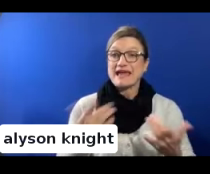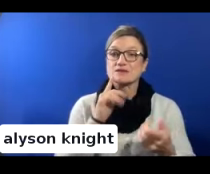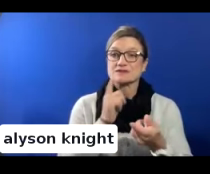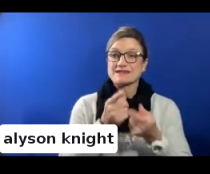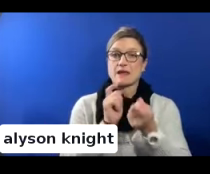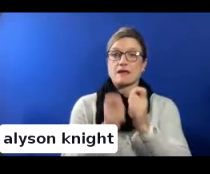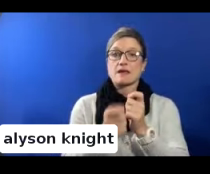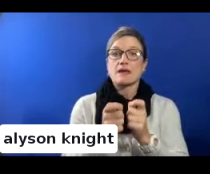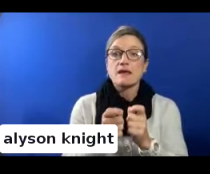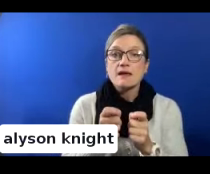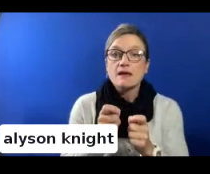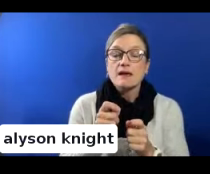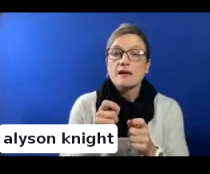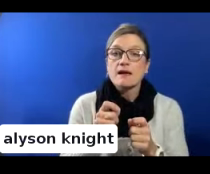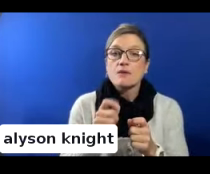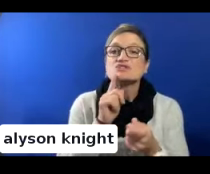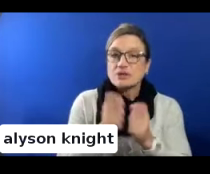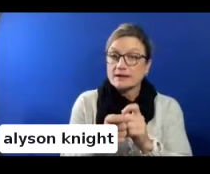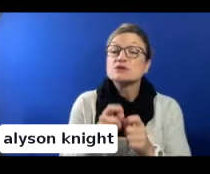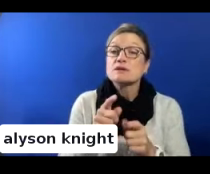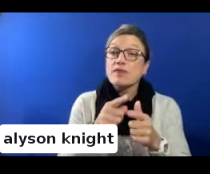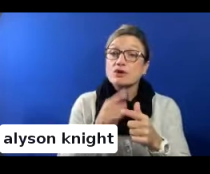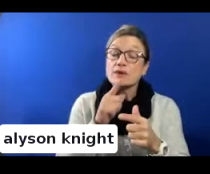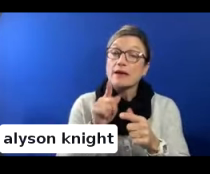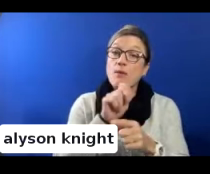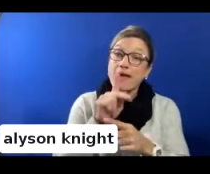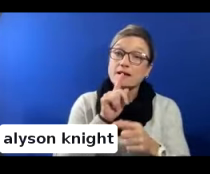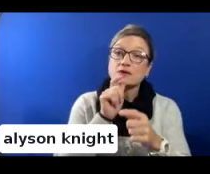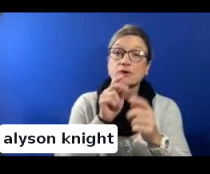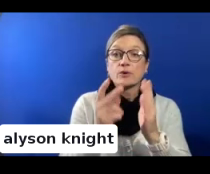When you return, you can resume an update by clicking the draft button.